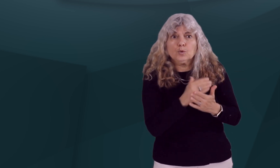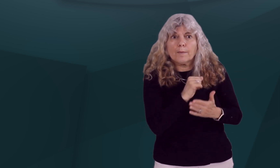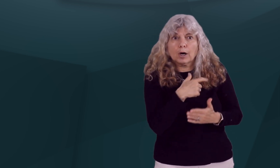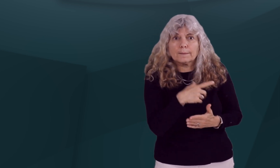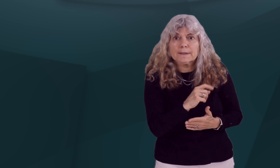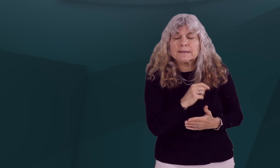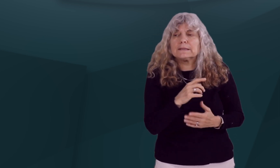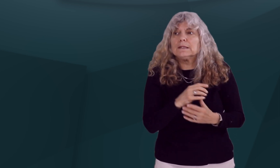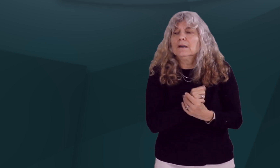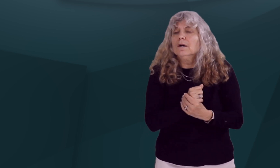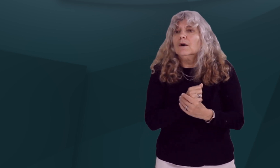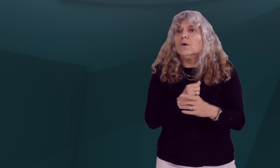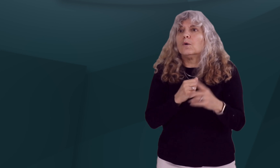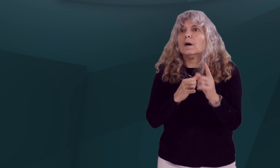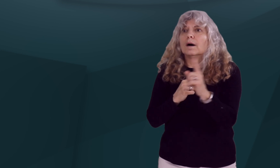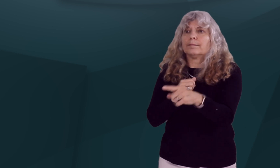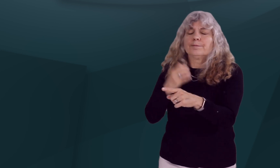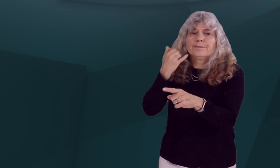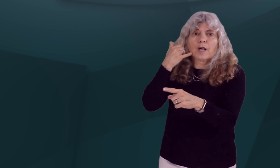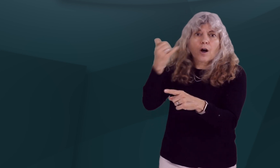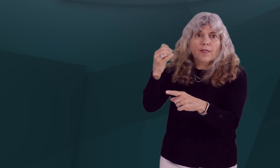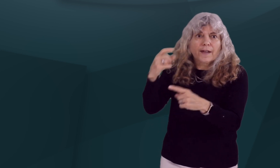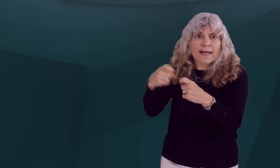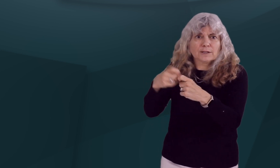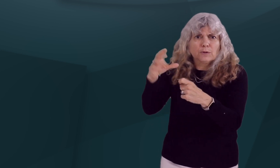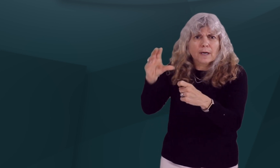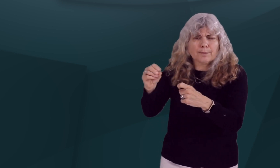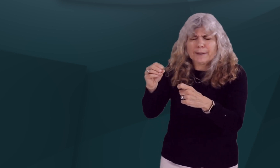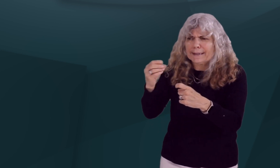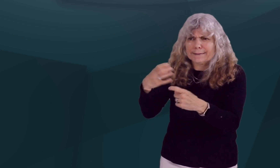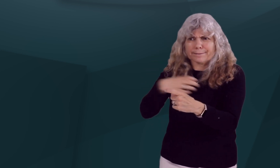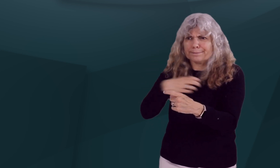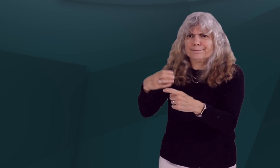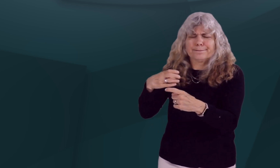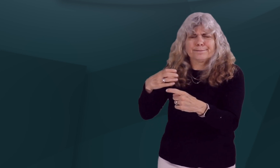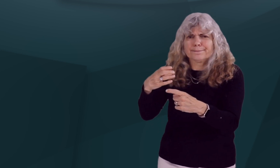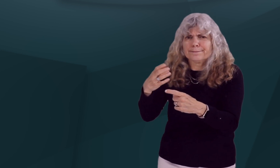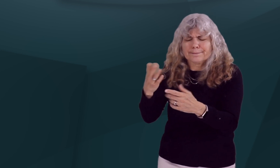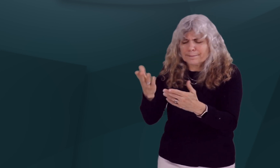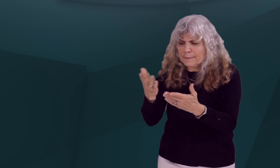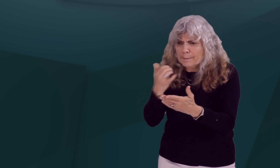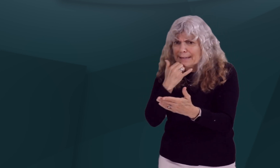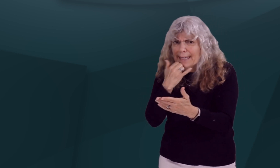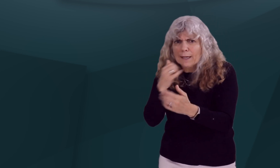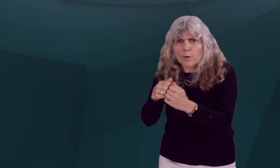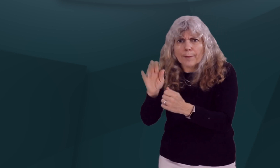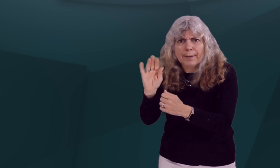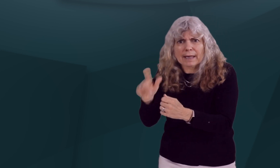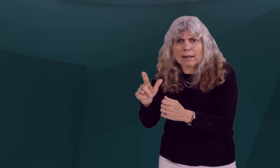to arrange for water hookup at their new apartment, or calling the electric company about an error with their bill.